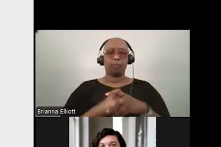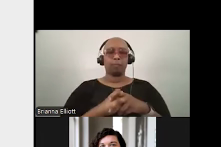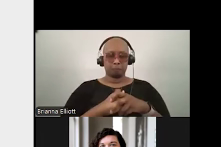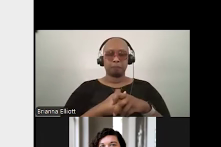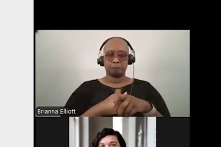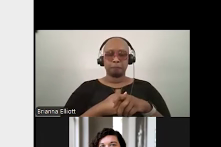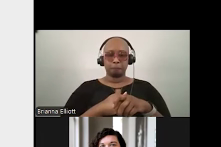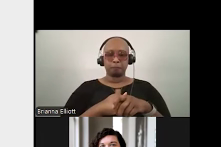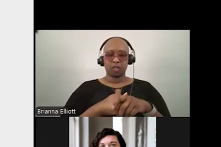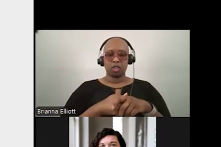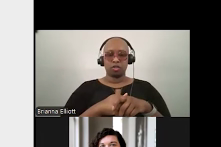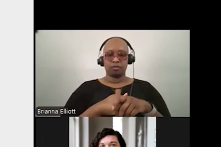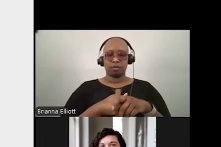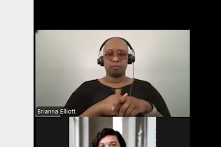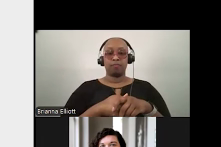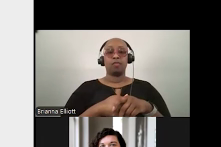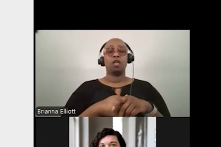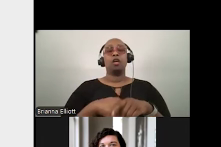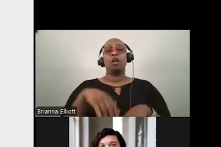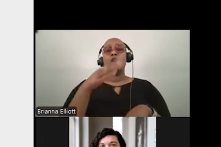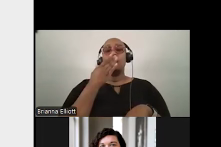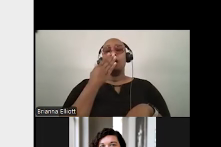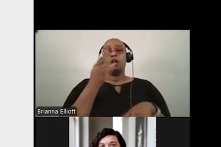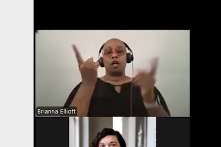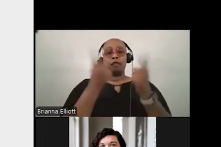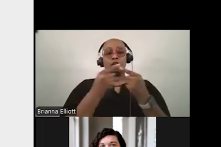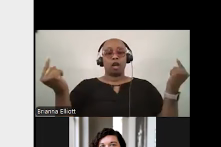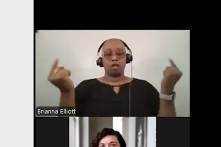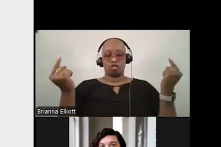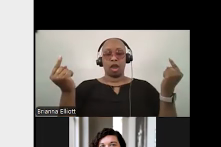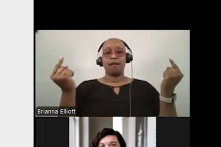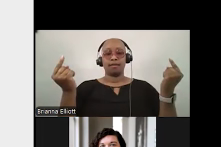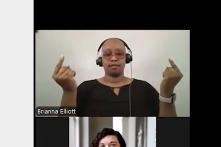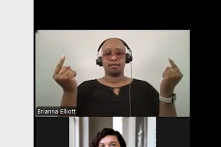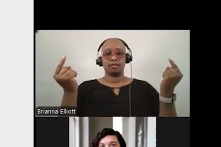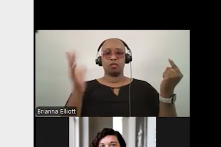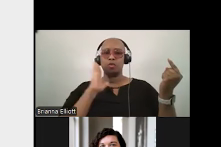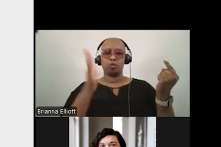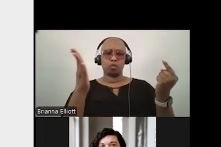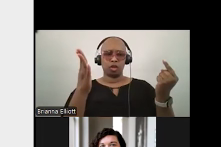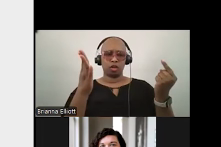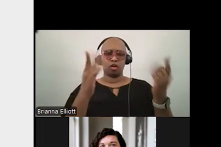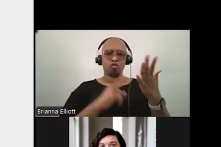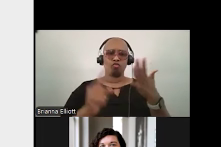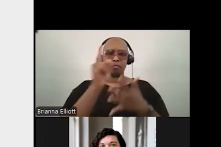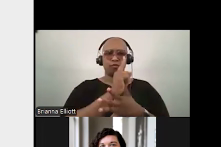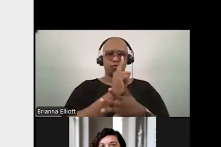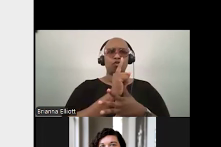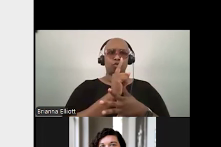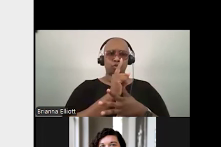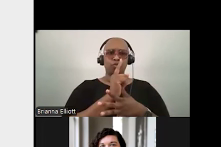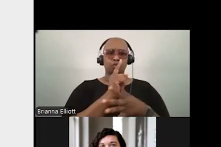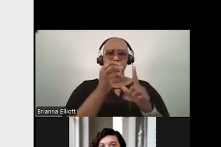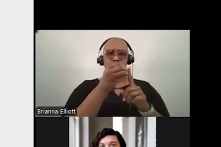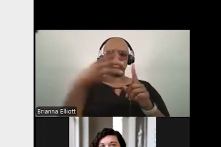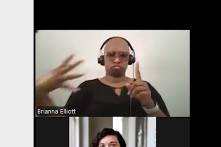Color contrast. We're going to be going over this much more when we talk about design um not the